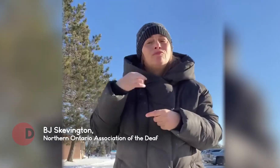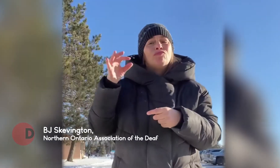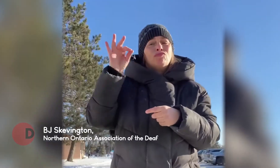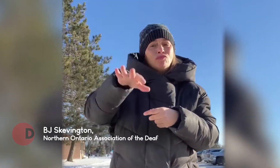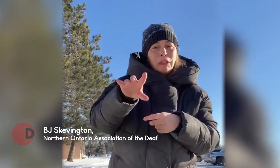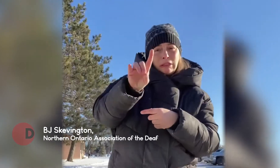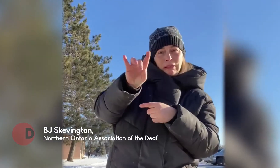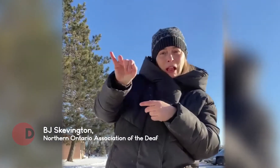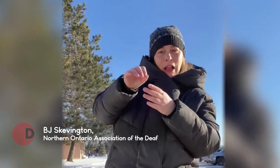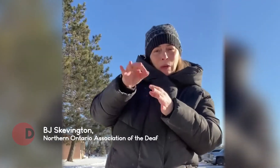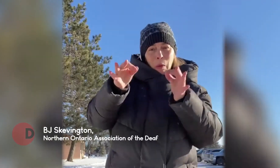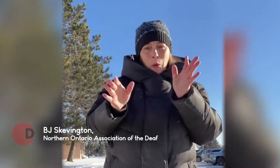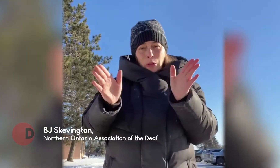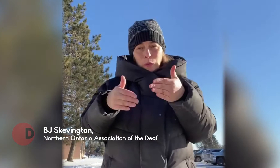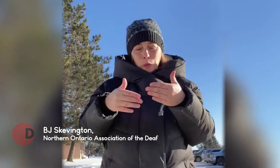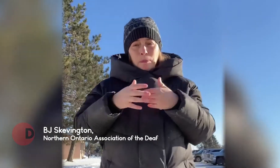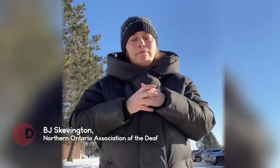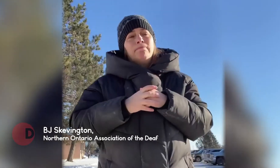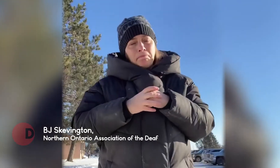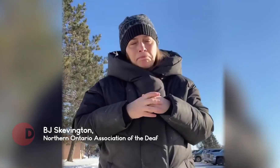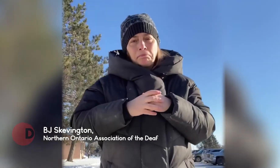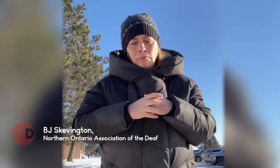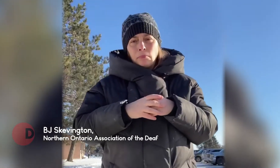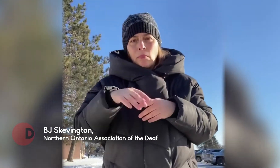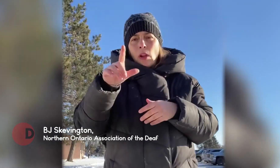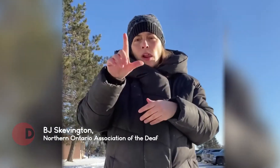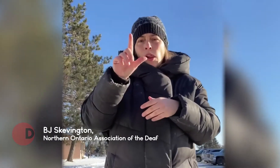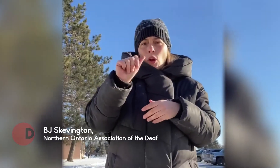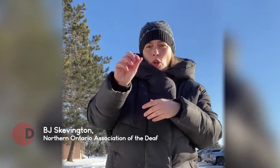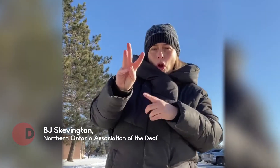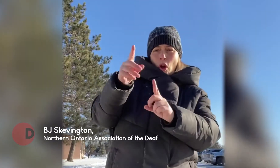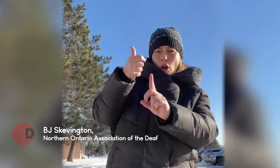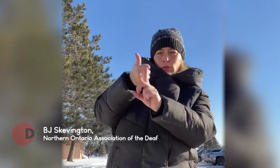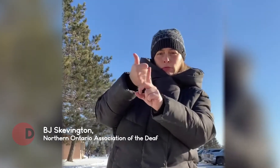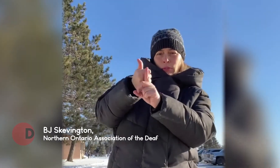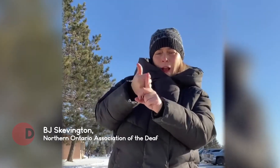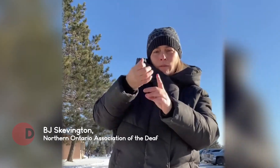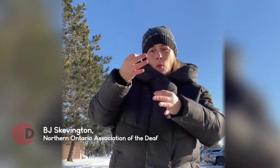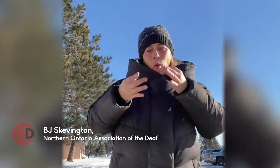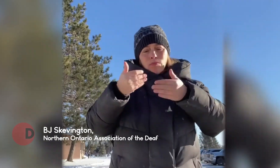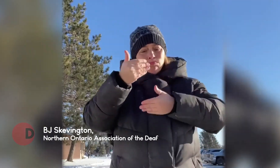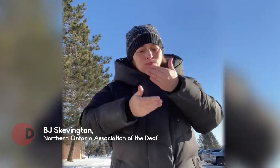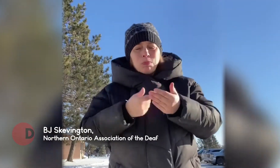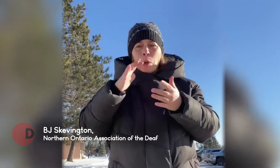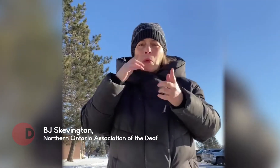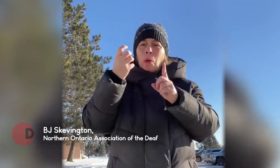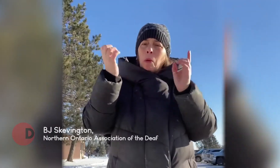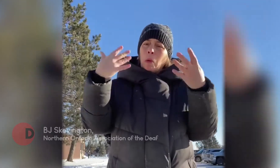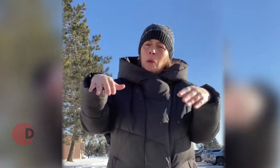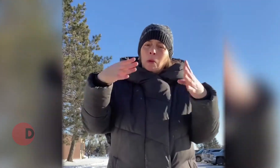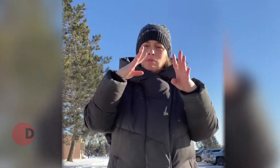[BJ]: I require a DI for the courtroom. Law is a really complicated procedure.